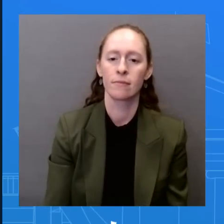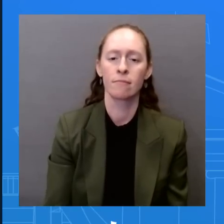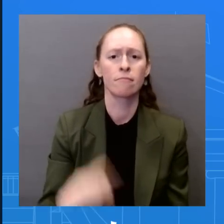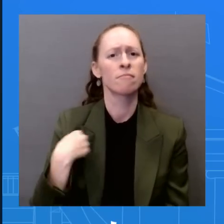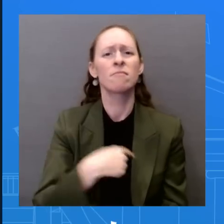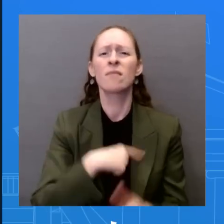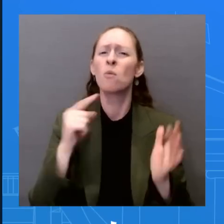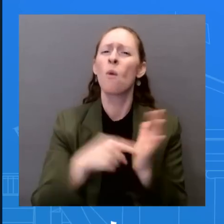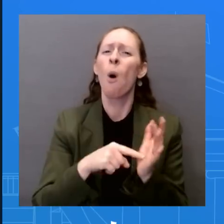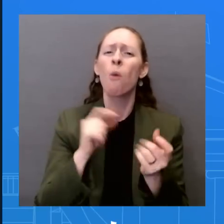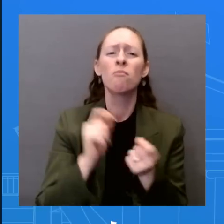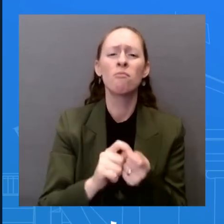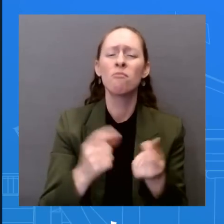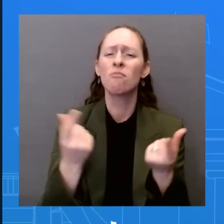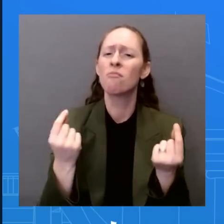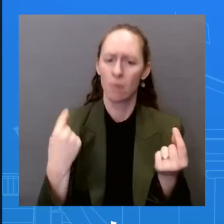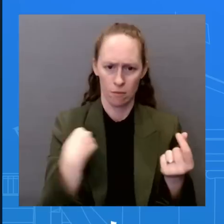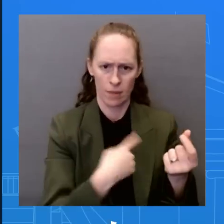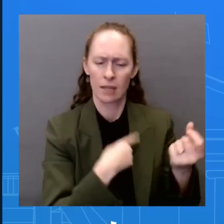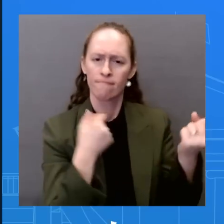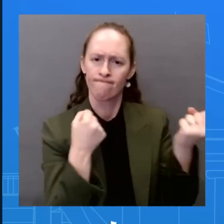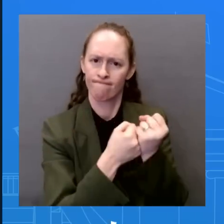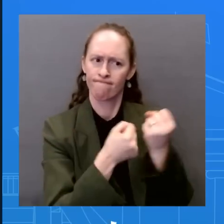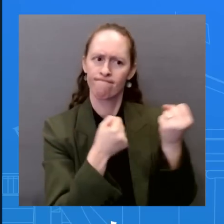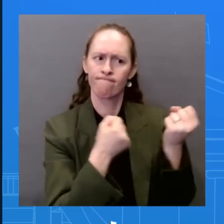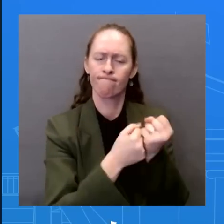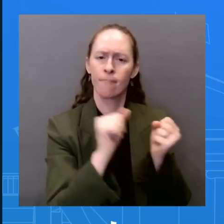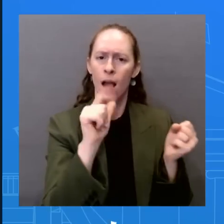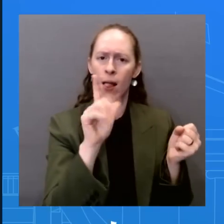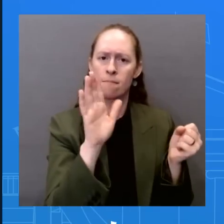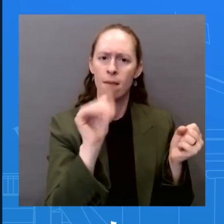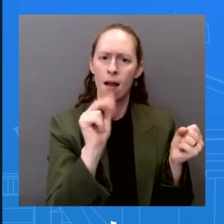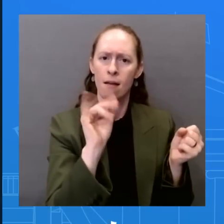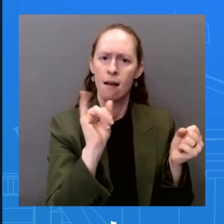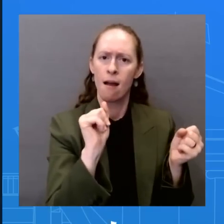to hold Iran accountable and work with Albania